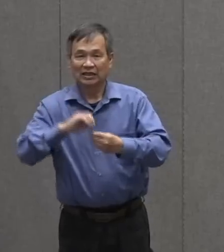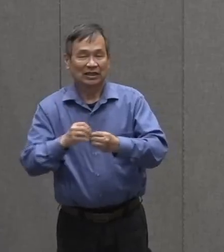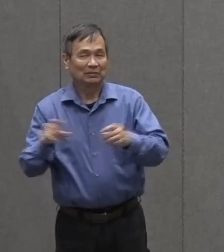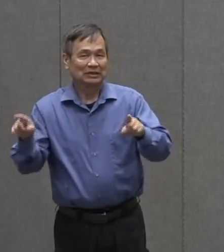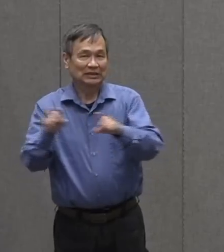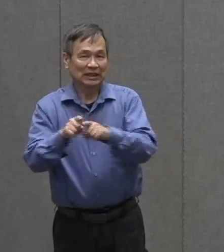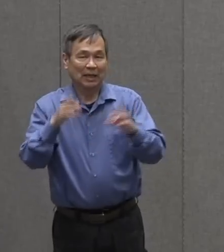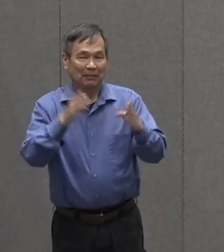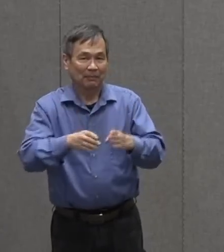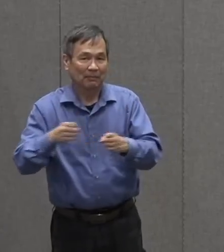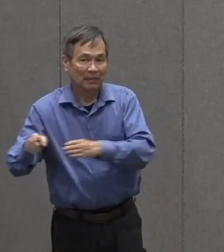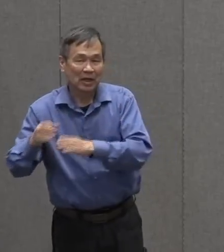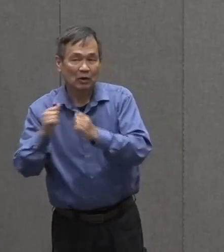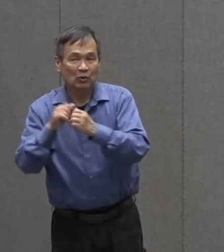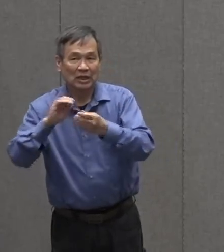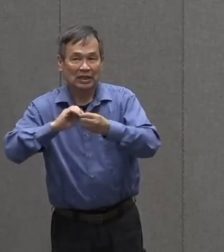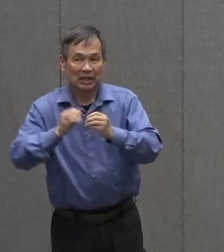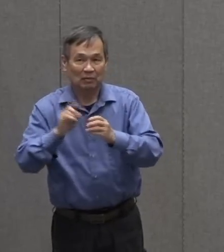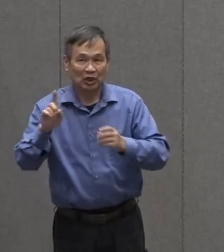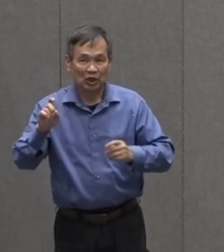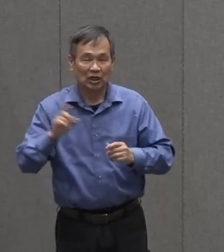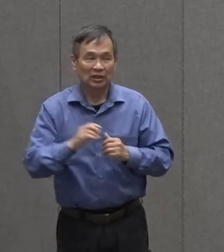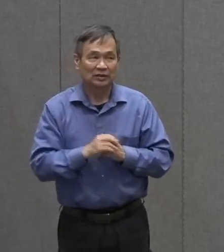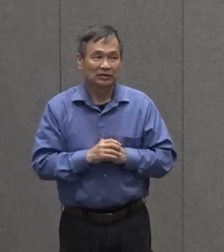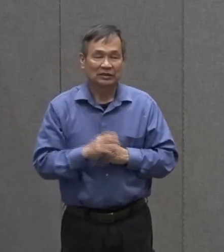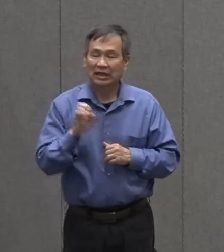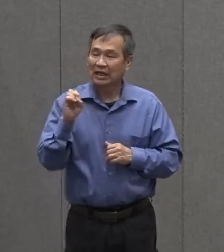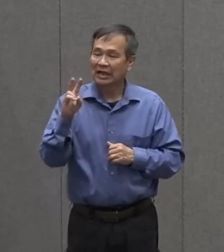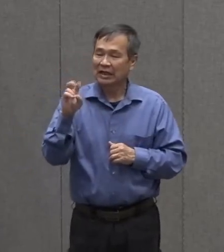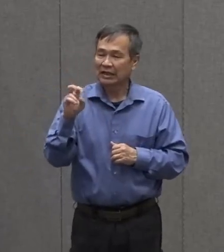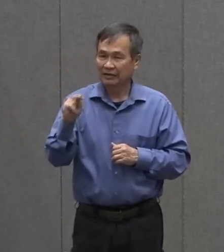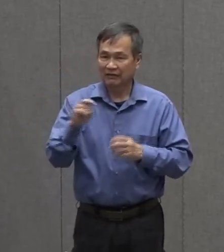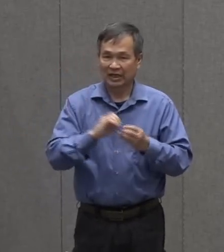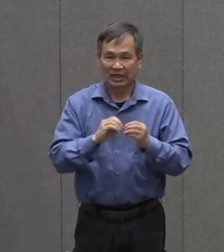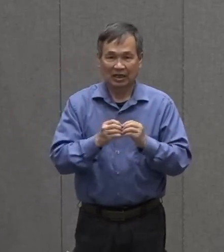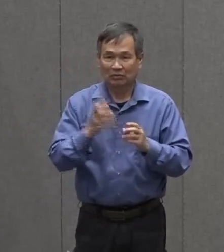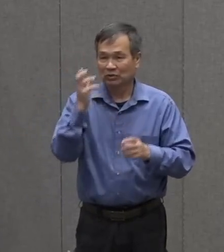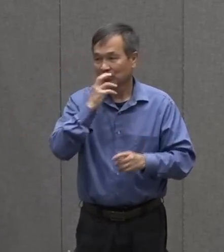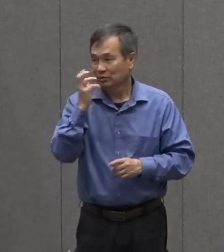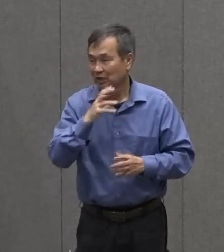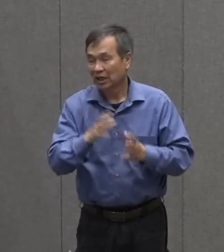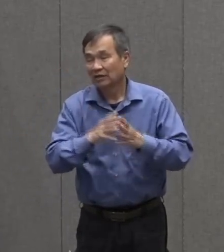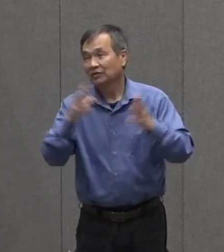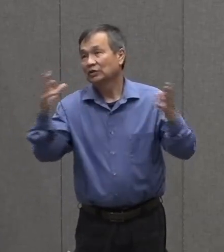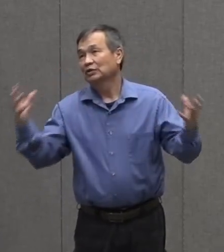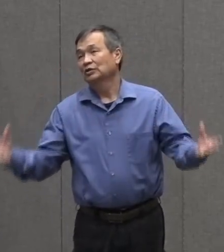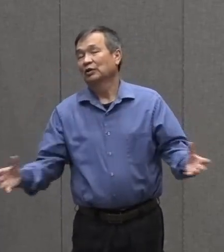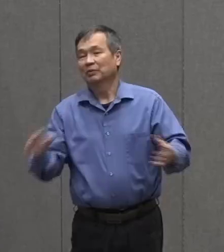with the numbers but no. But those even numbers man, they have a ton of factors, the odds don't have near as many.